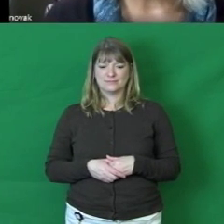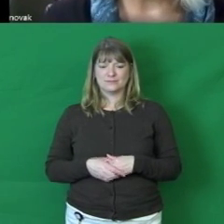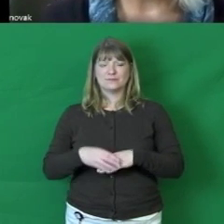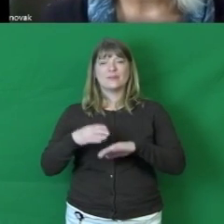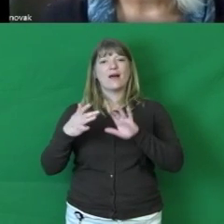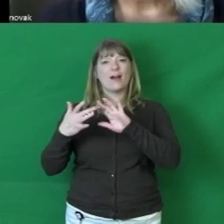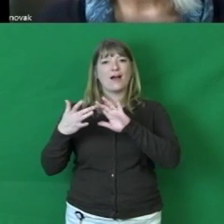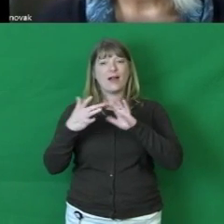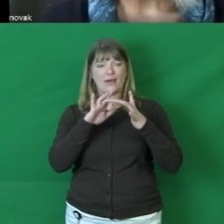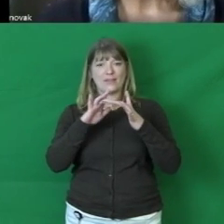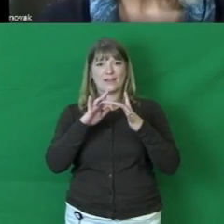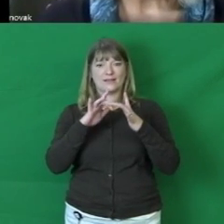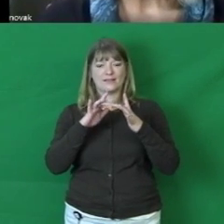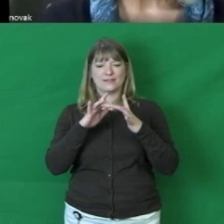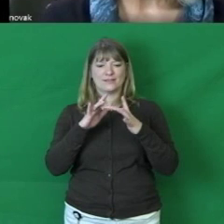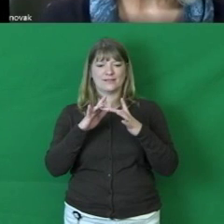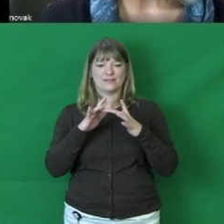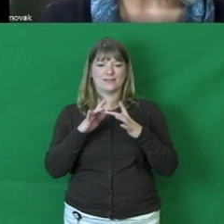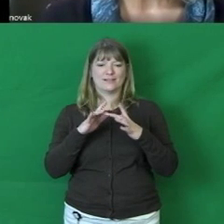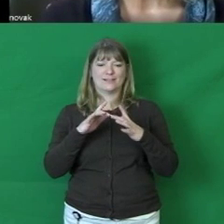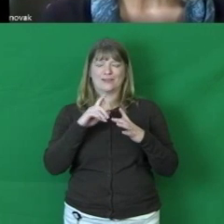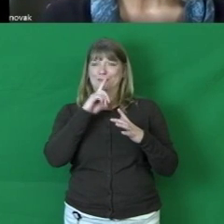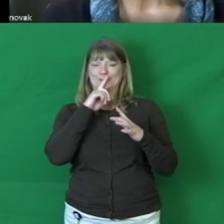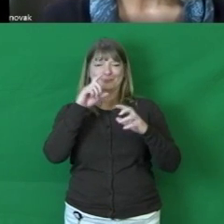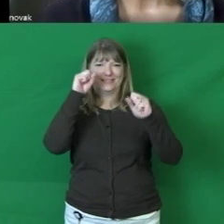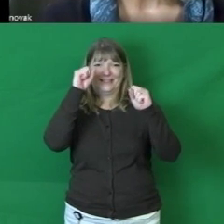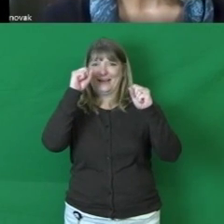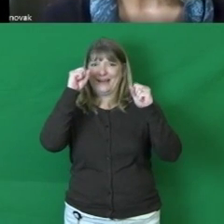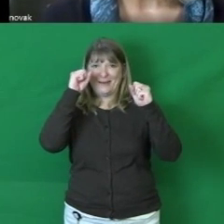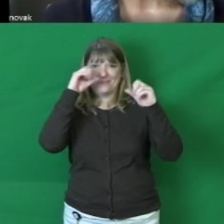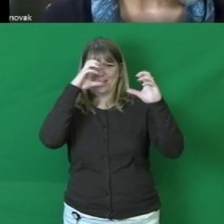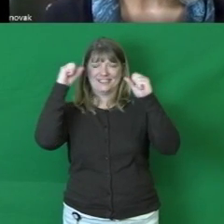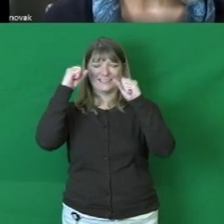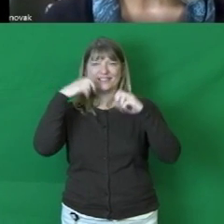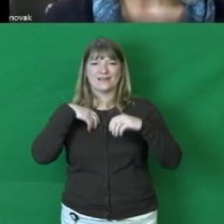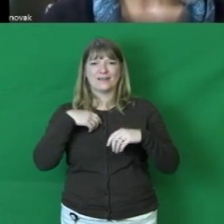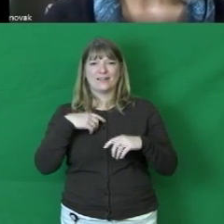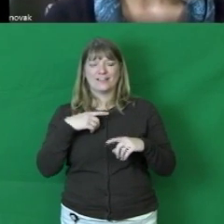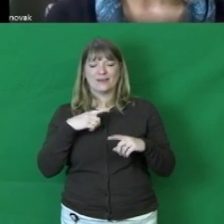Online now, it's a pretty amazing, all of the different